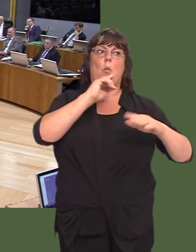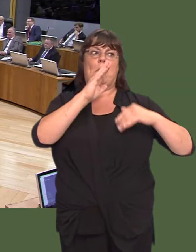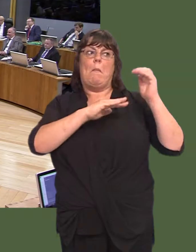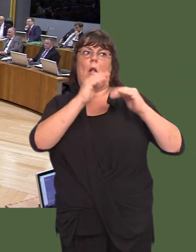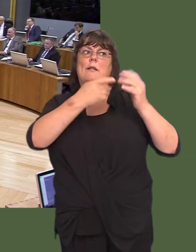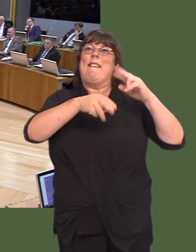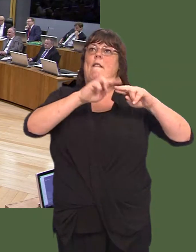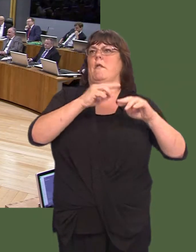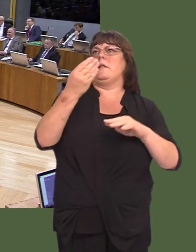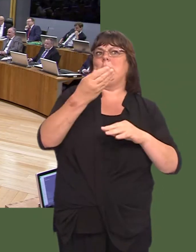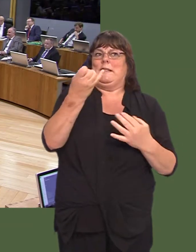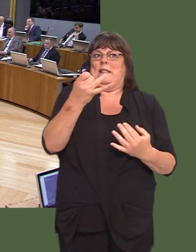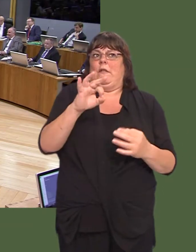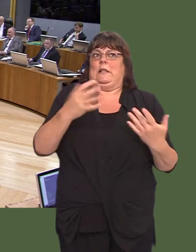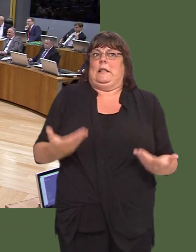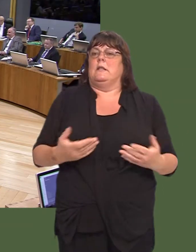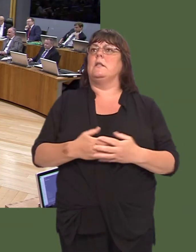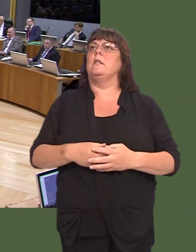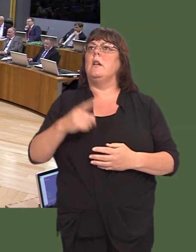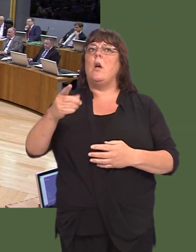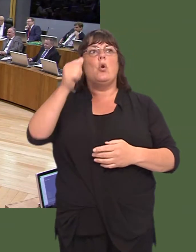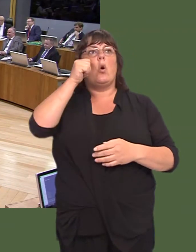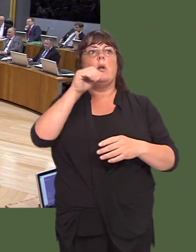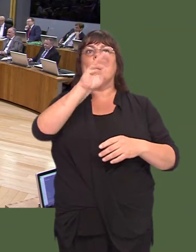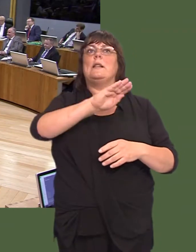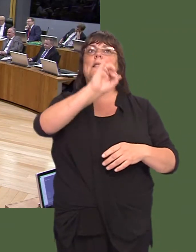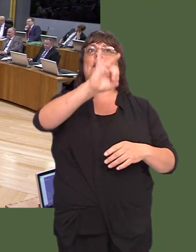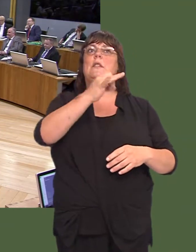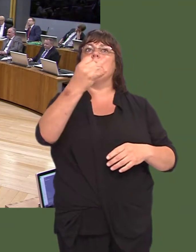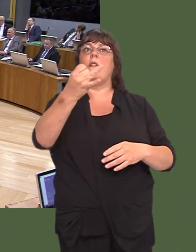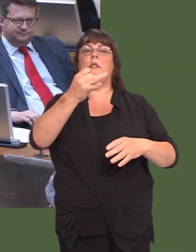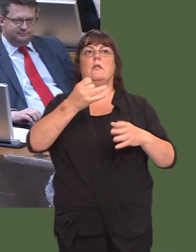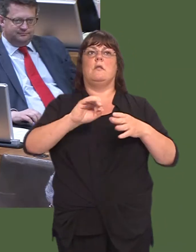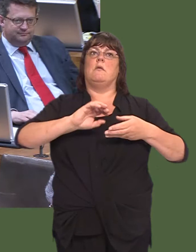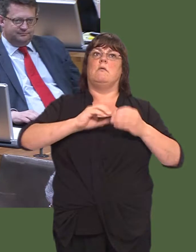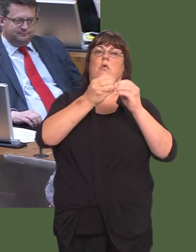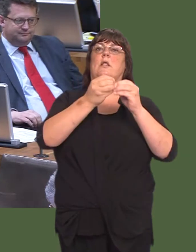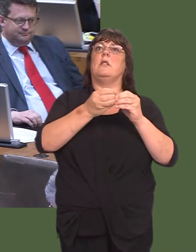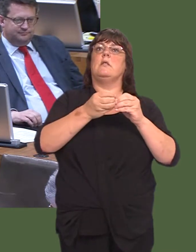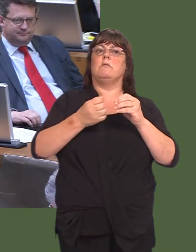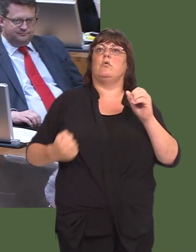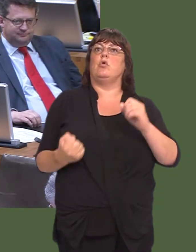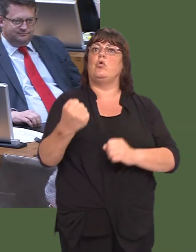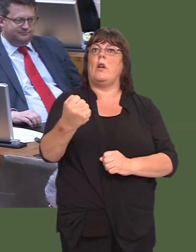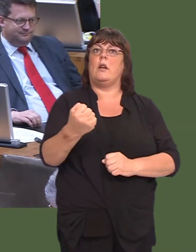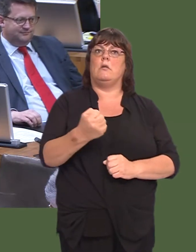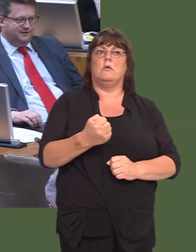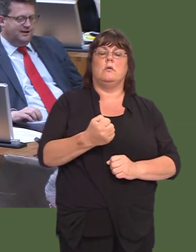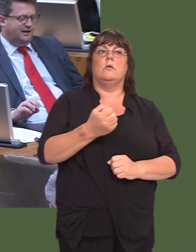He talks about the railways. The last major investment in intercity happened in 1977, with the introduction of the 125 under a Labour Governmentóunder a Labour Government.